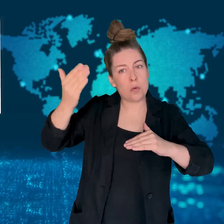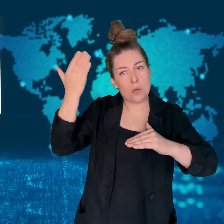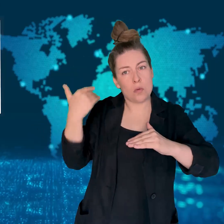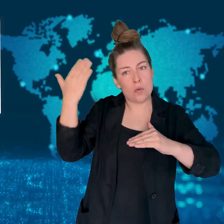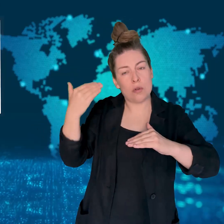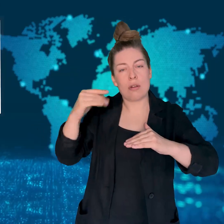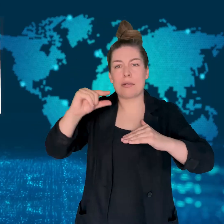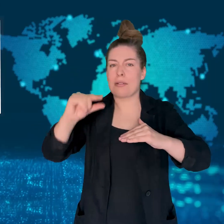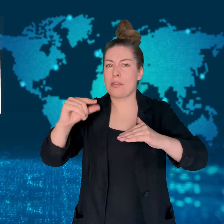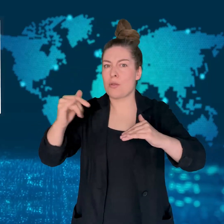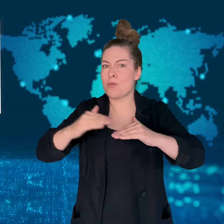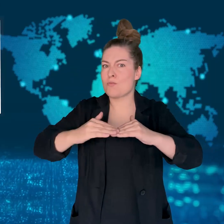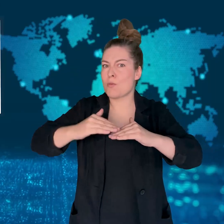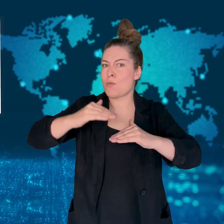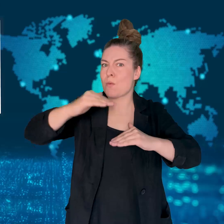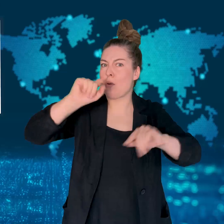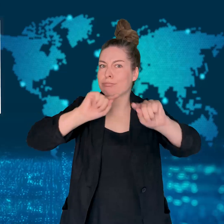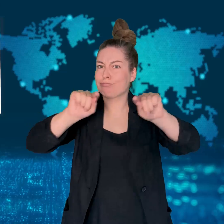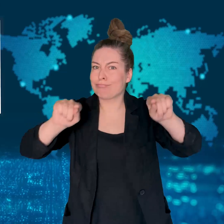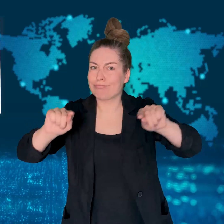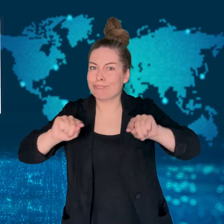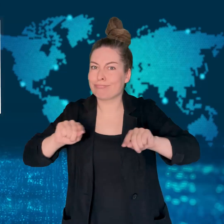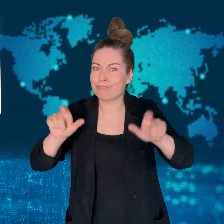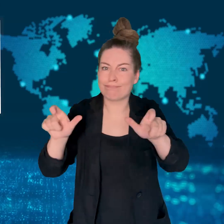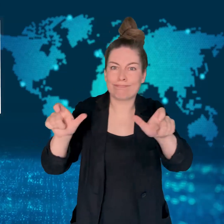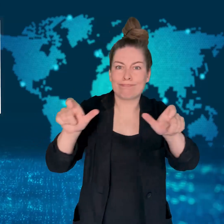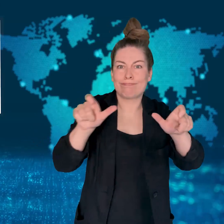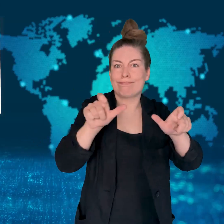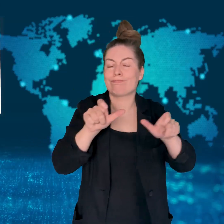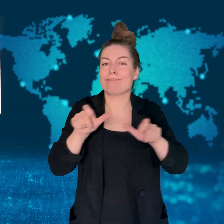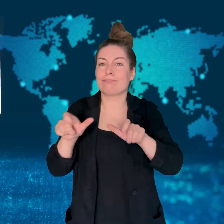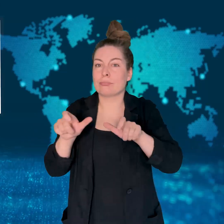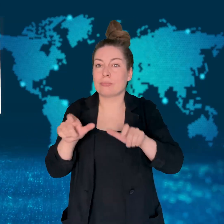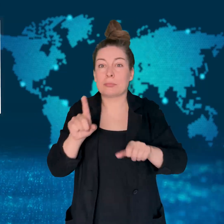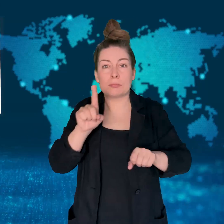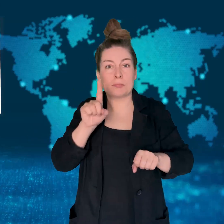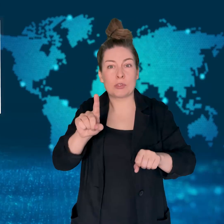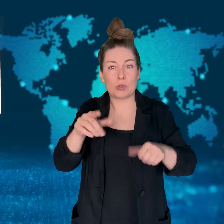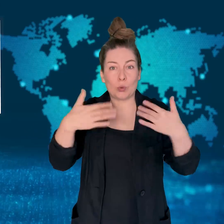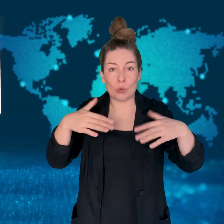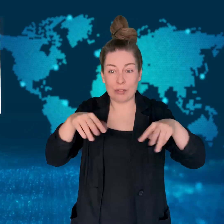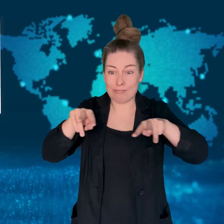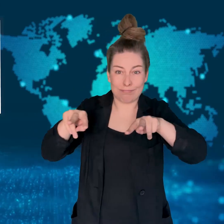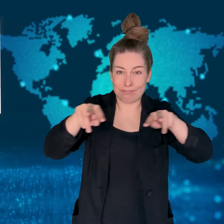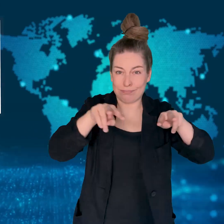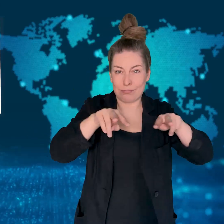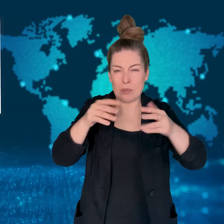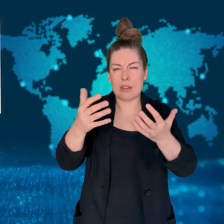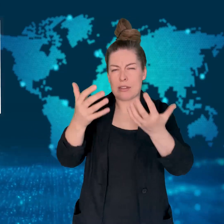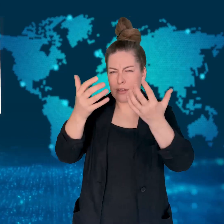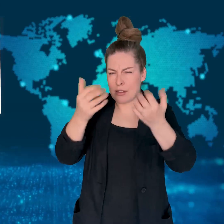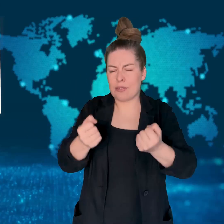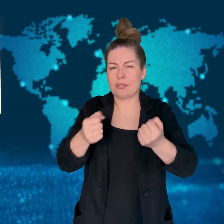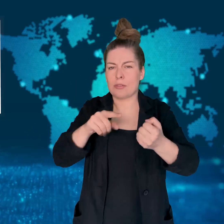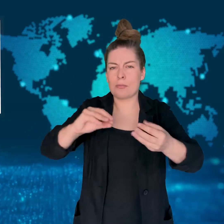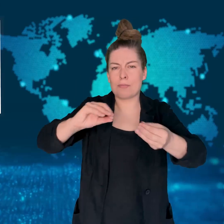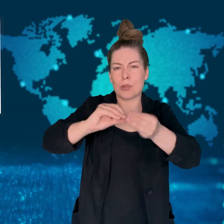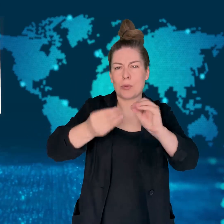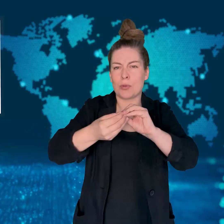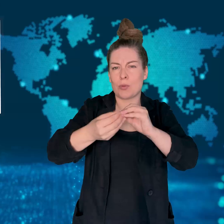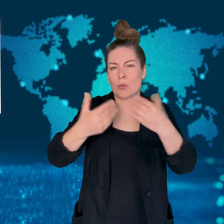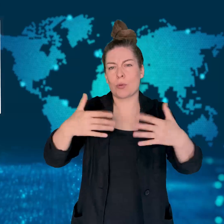The country's moral policing has been an issue for years, because of